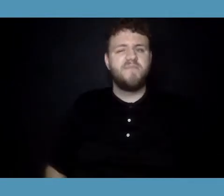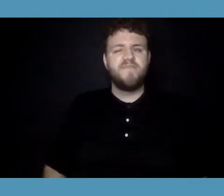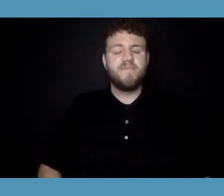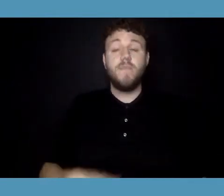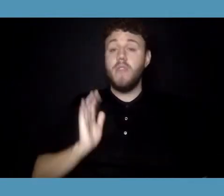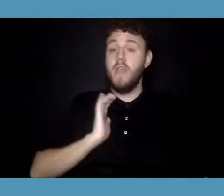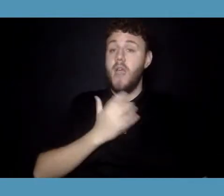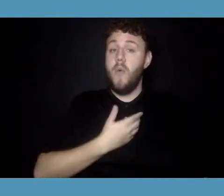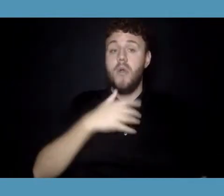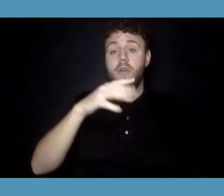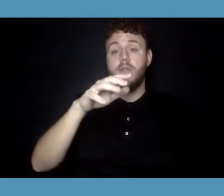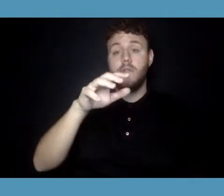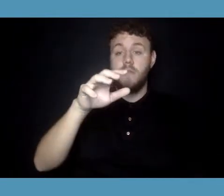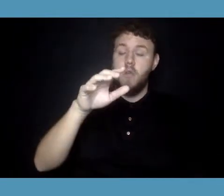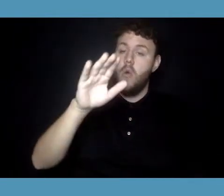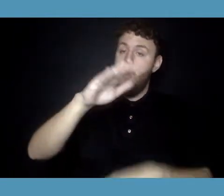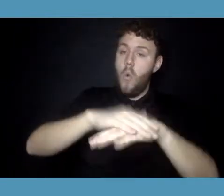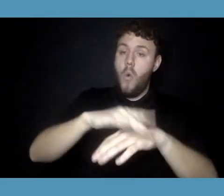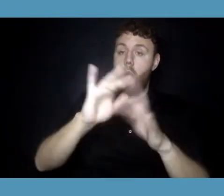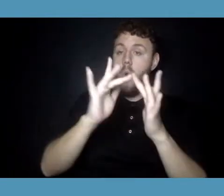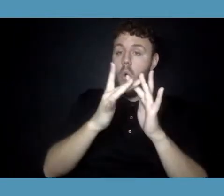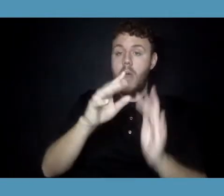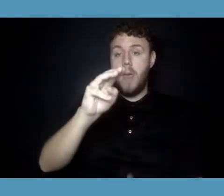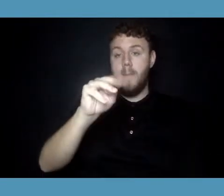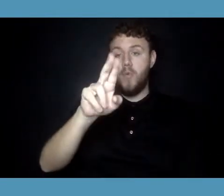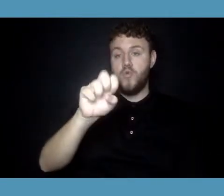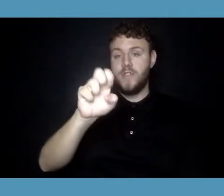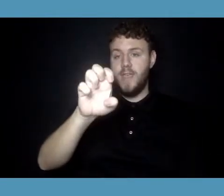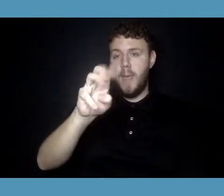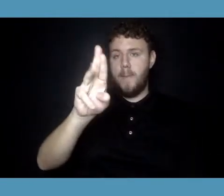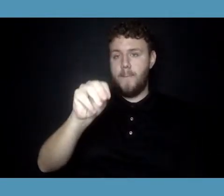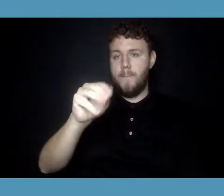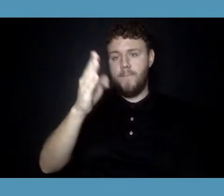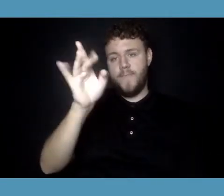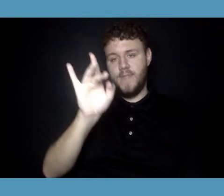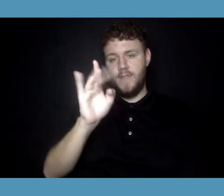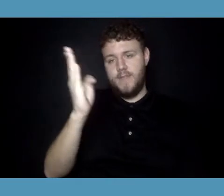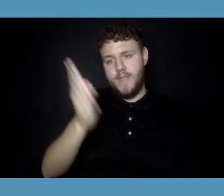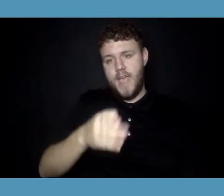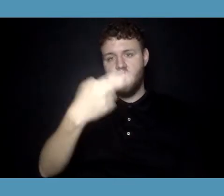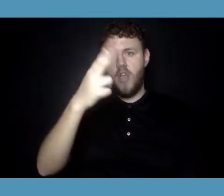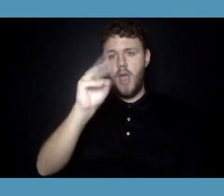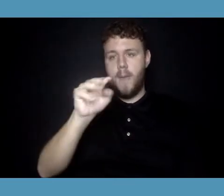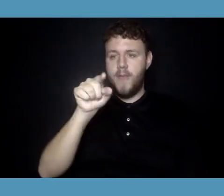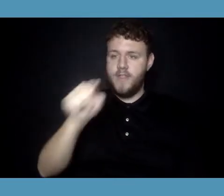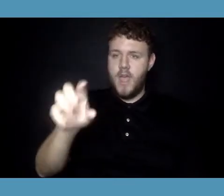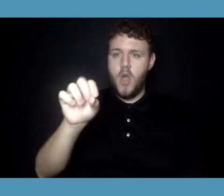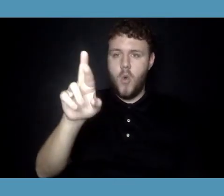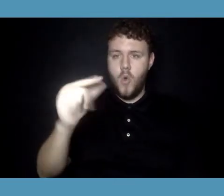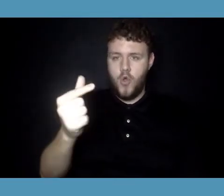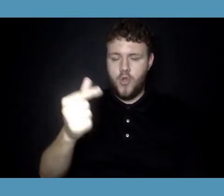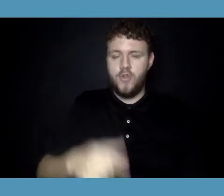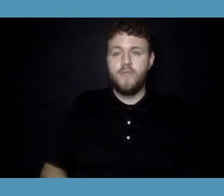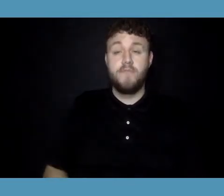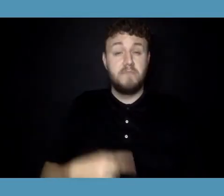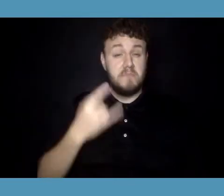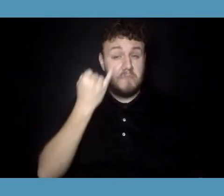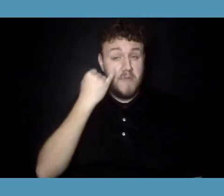can find at Museum-Hub.org. If you are looking for help between programs please visit the